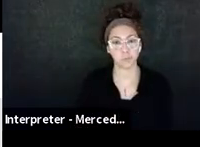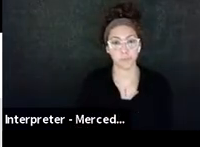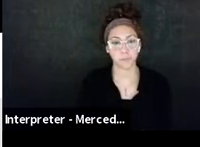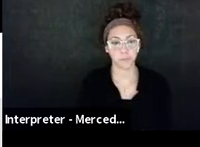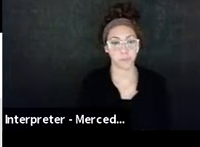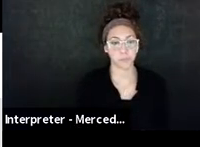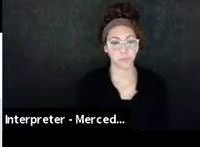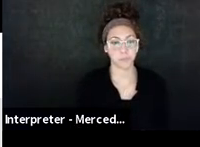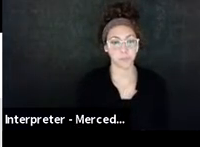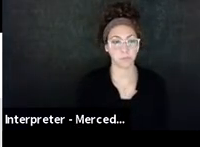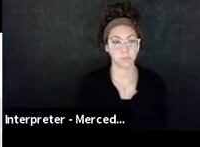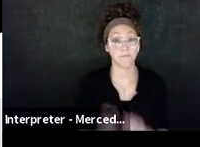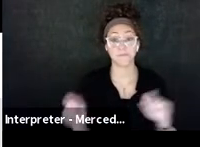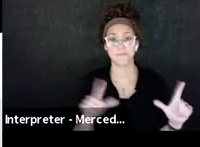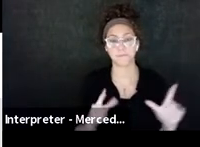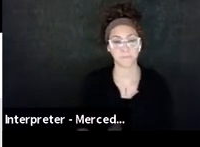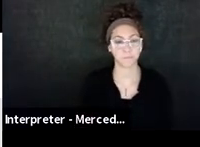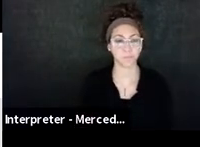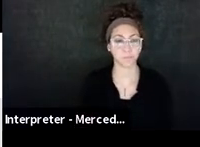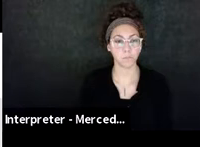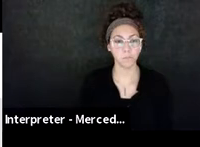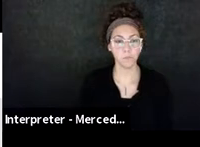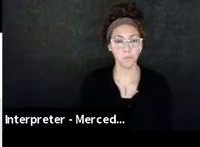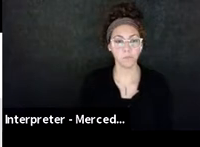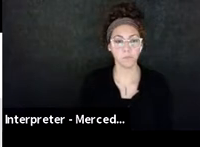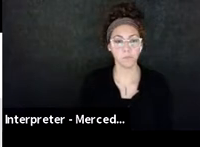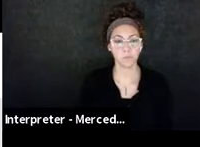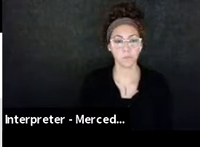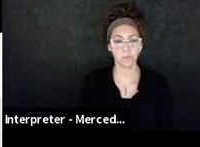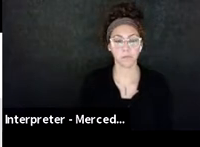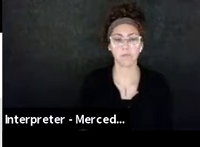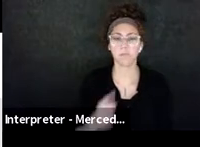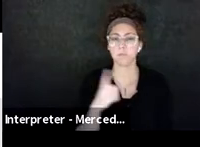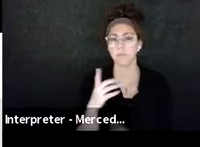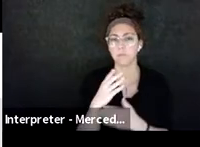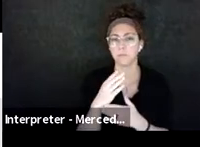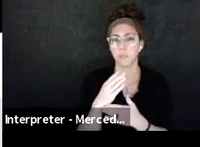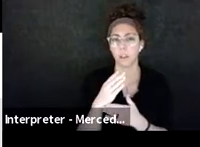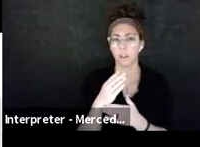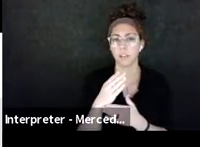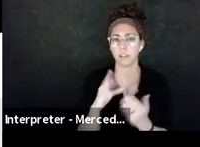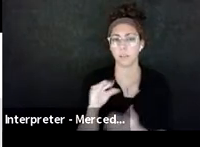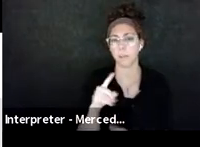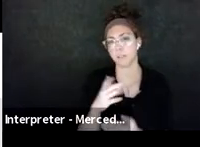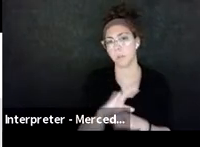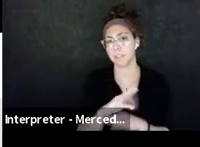maria.rodriguez: Next get. So these are some of the entities that are currently part of the phenomenal continuum of of of care.